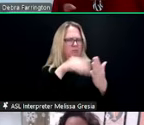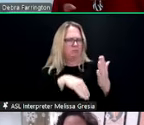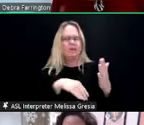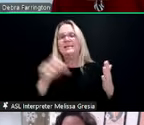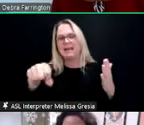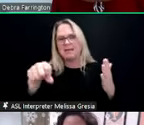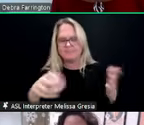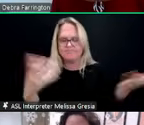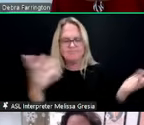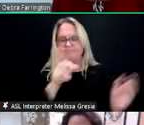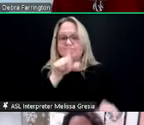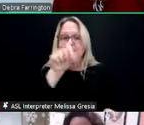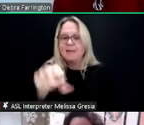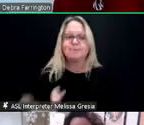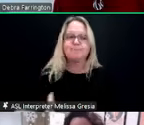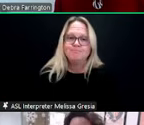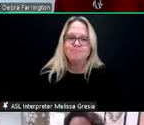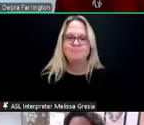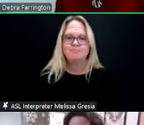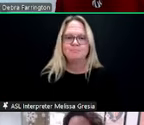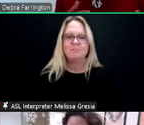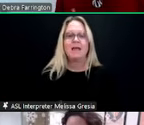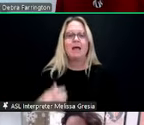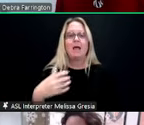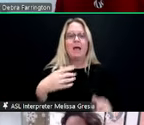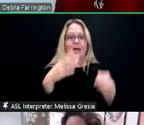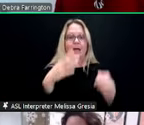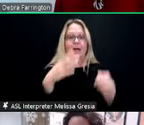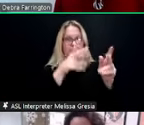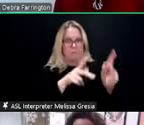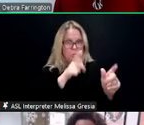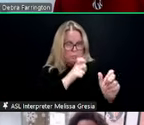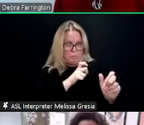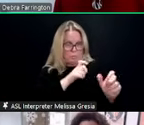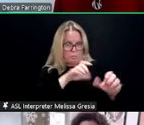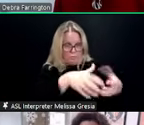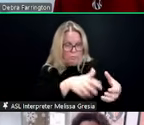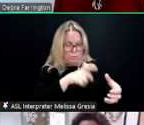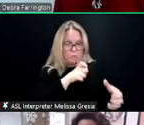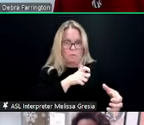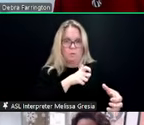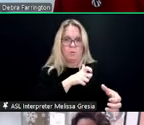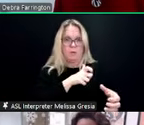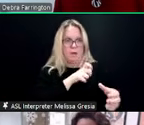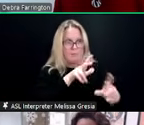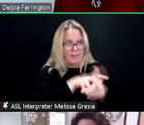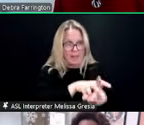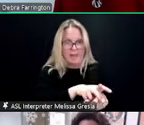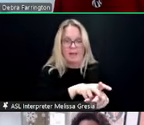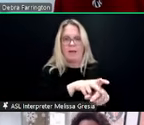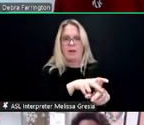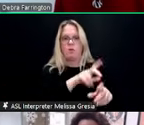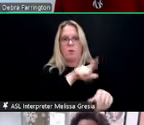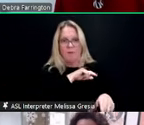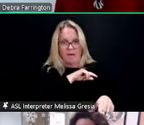answer is yes. Um applicants that apply and are deemed qualified like rural hospitals